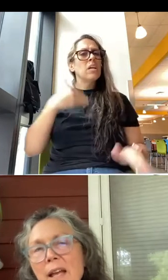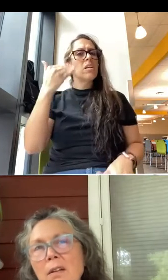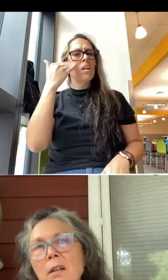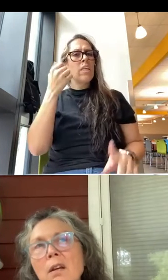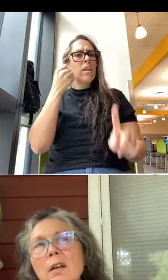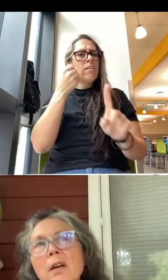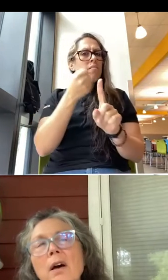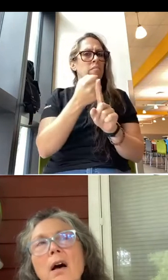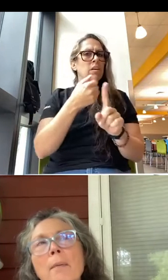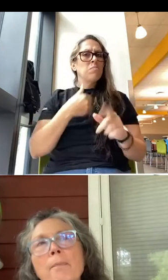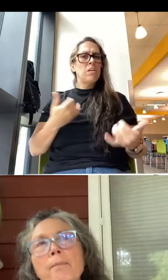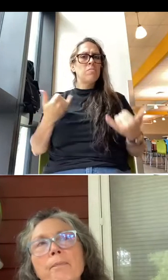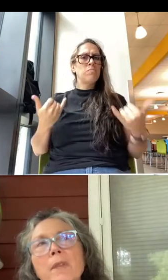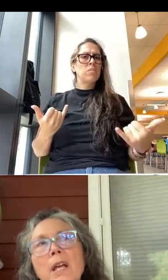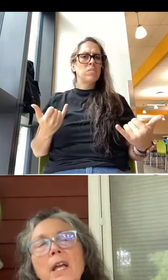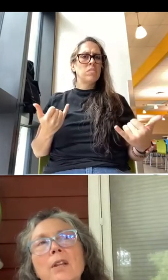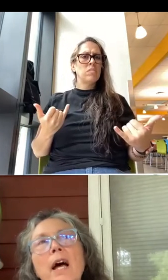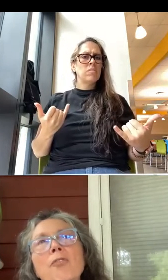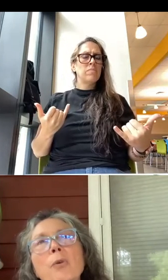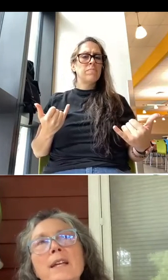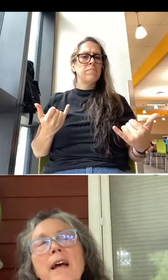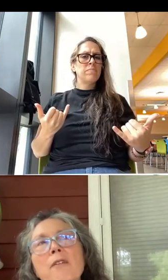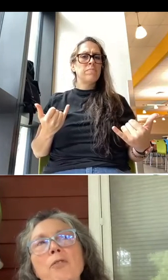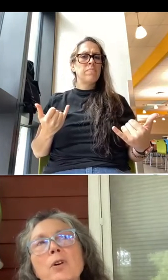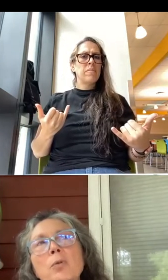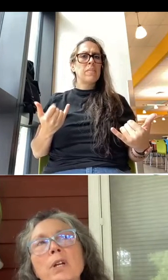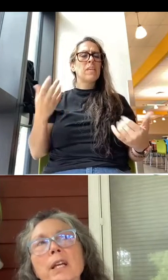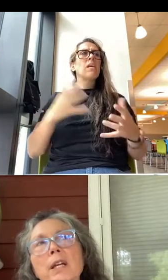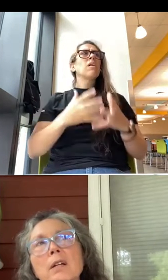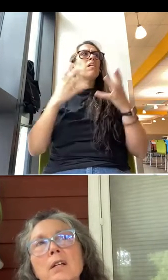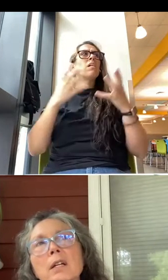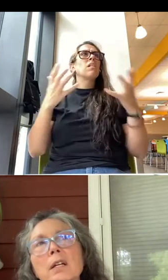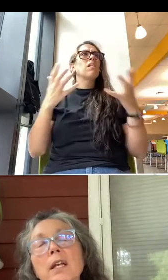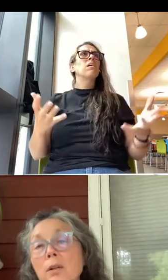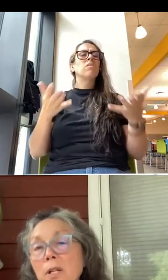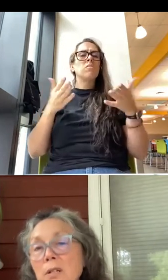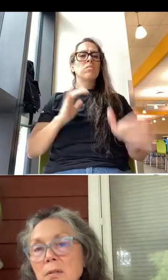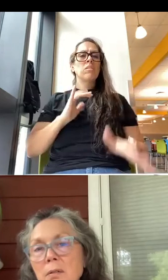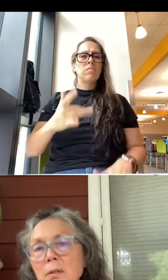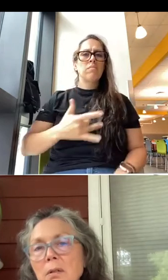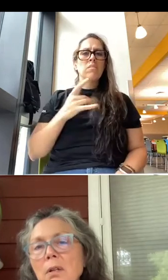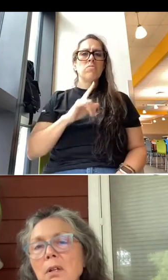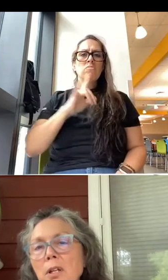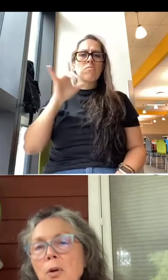And um, in a lot of ways, I feel really ignorant, you know,